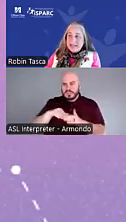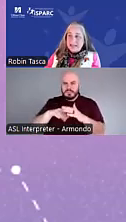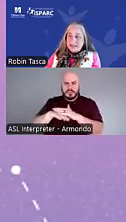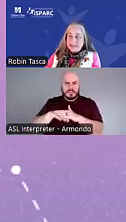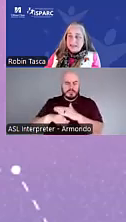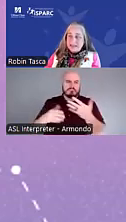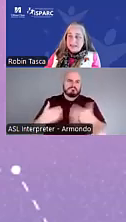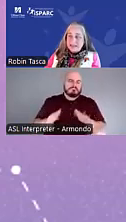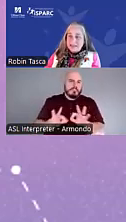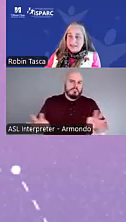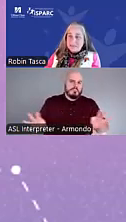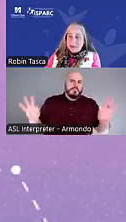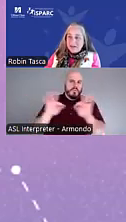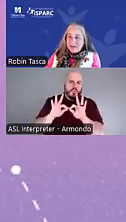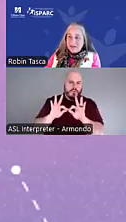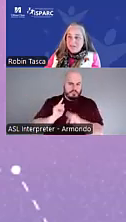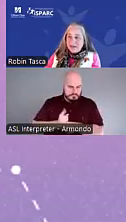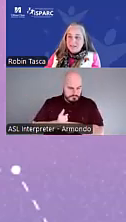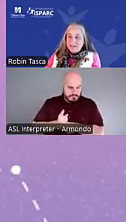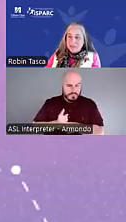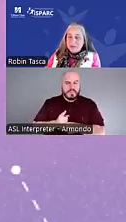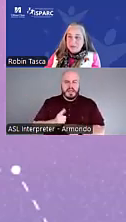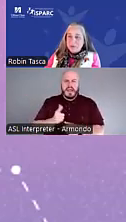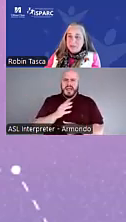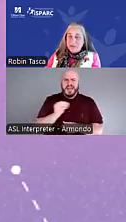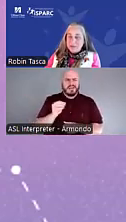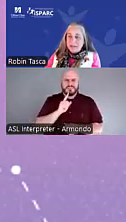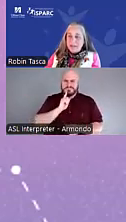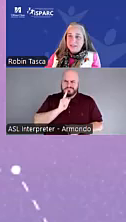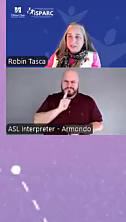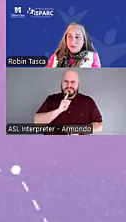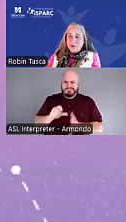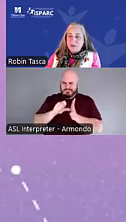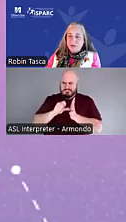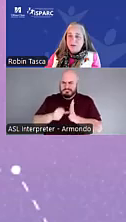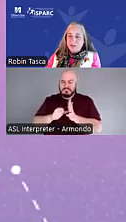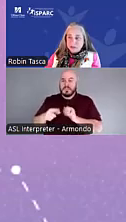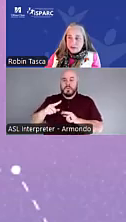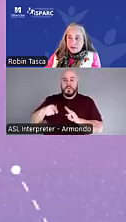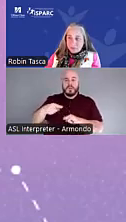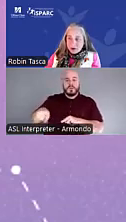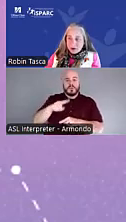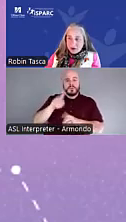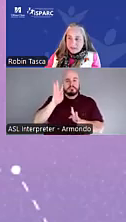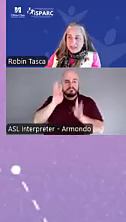and it is imperative that you create your electronic products